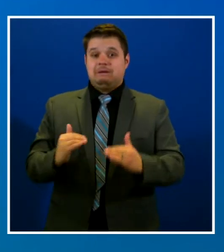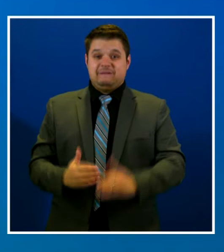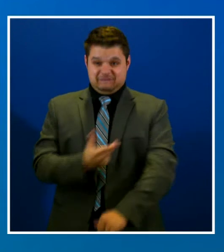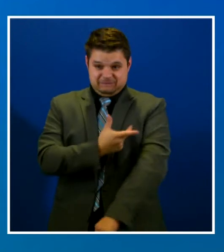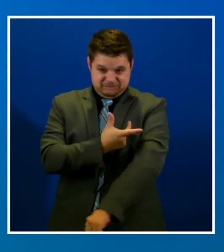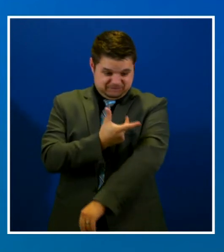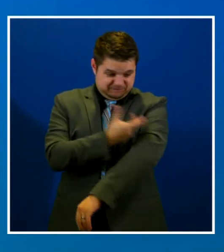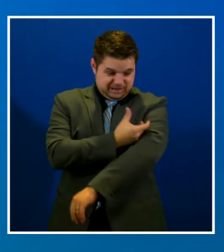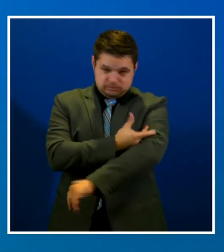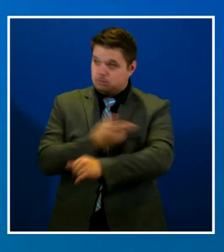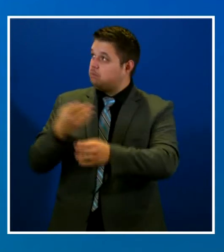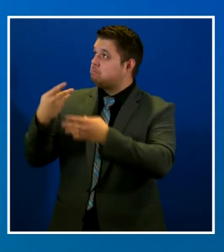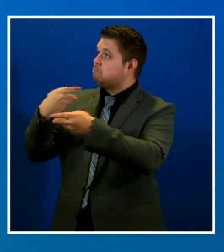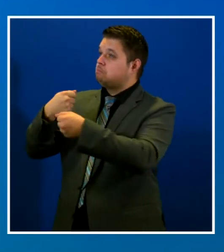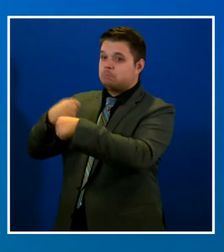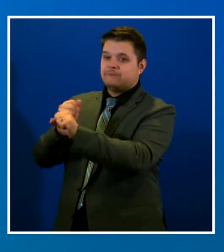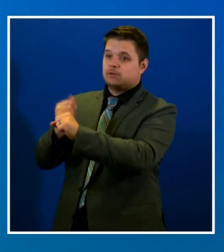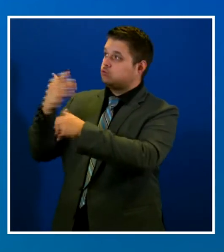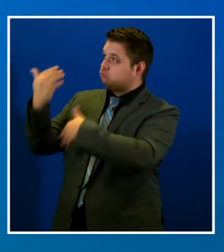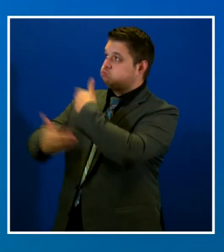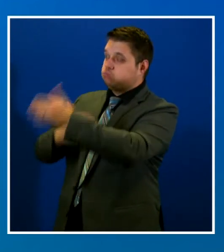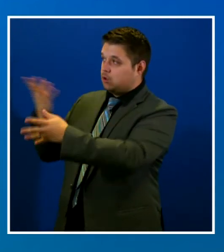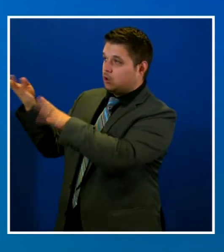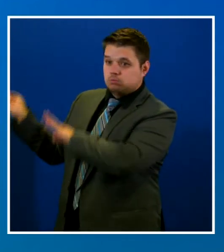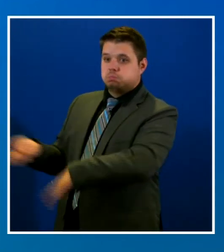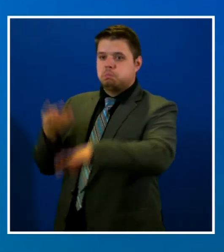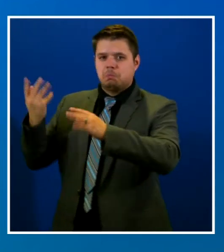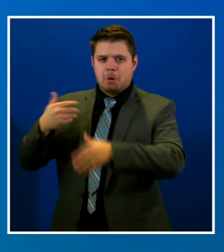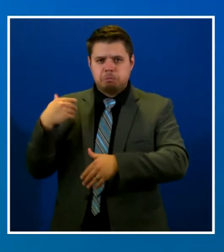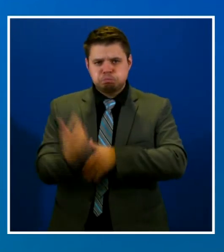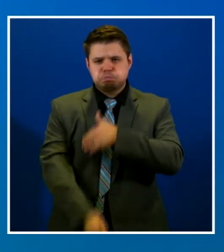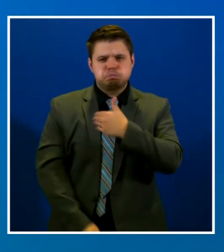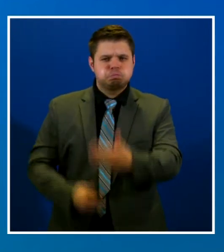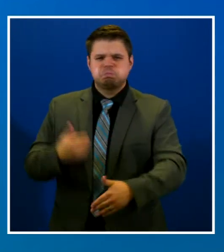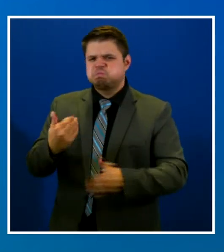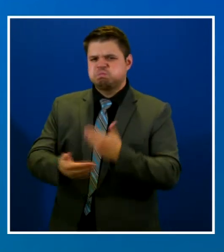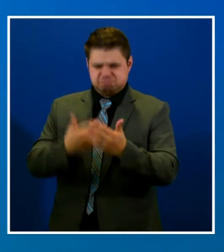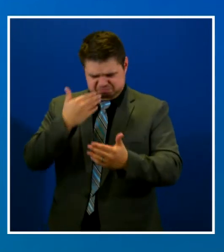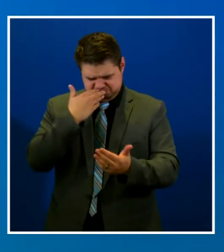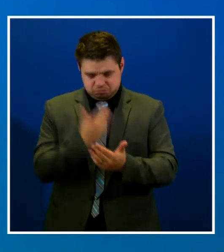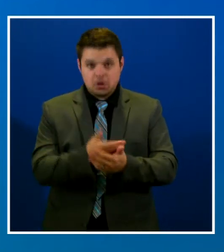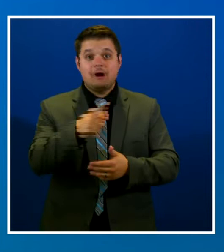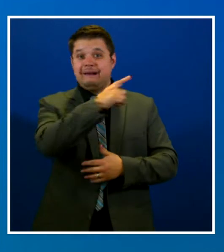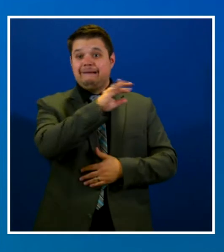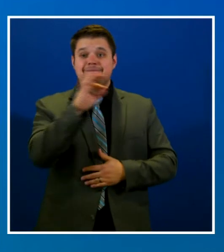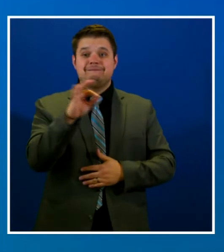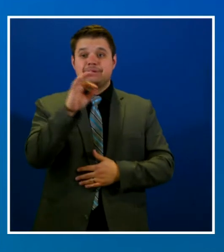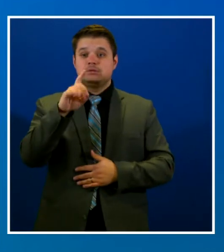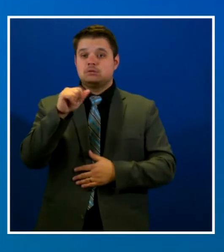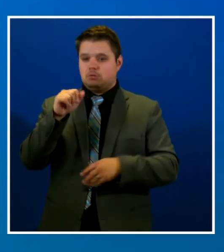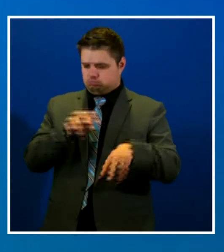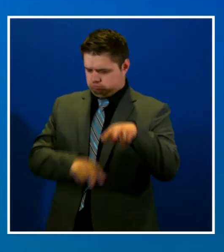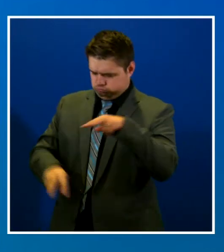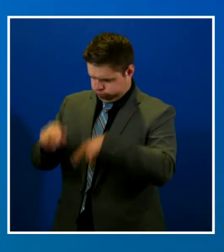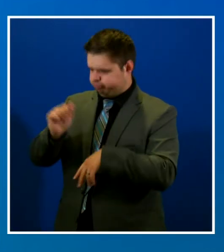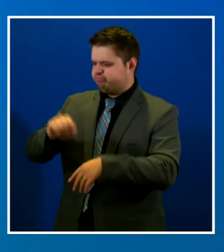effective vaccine. The Johnson and Johnson vaccine only requires one shot and is expected to expand the